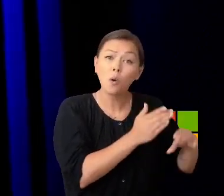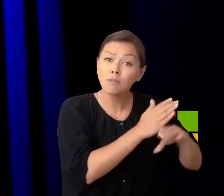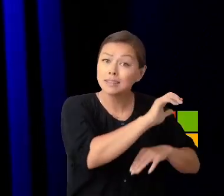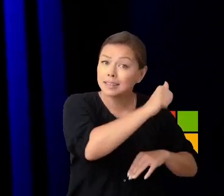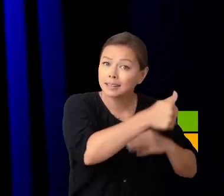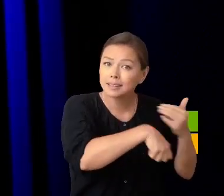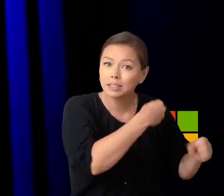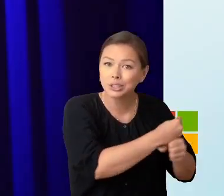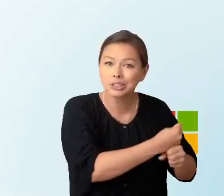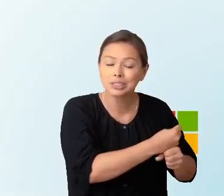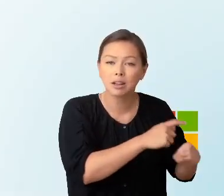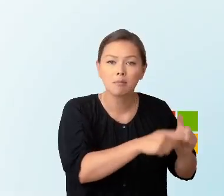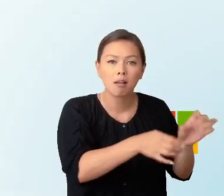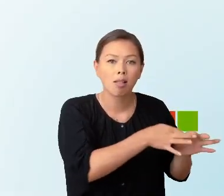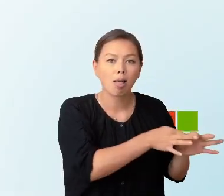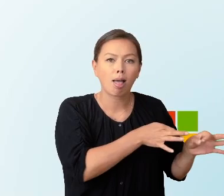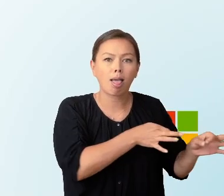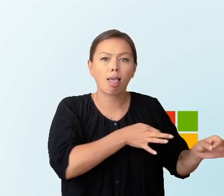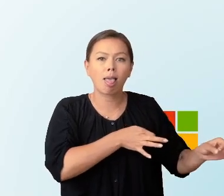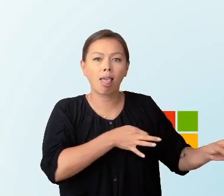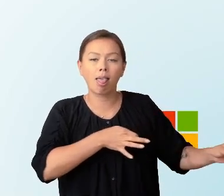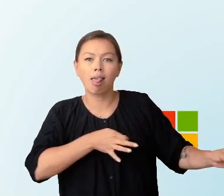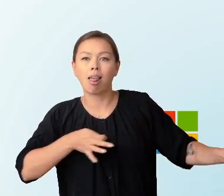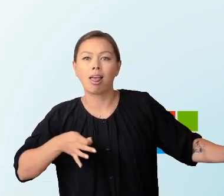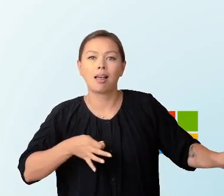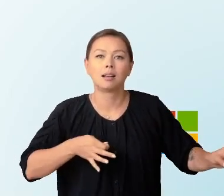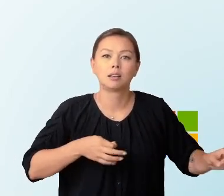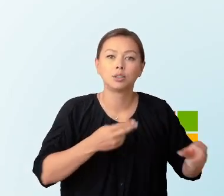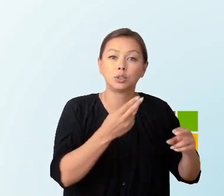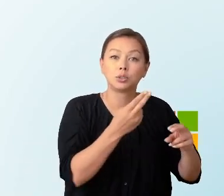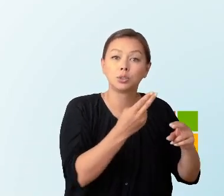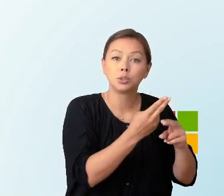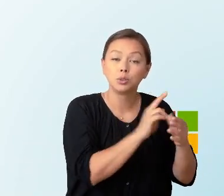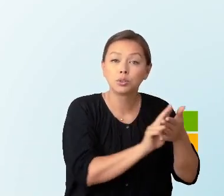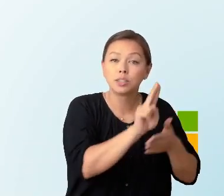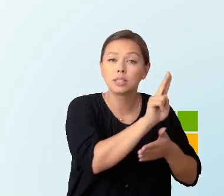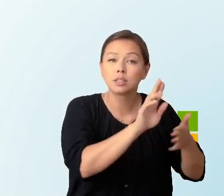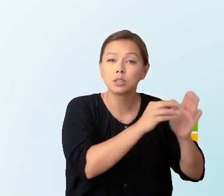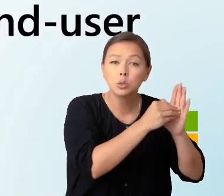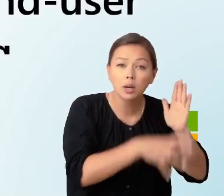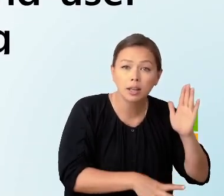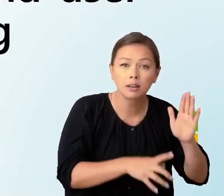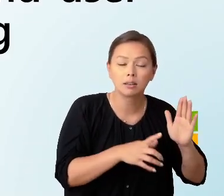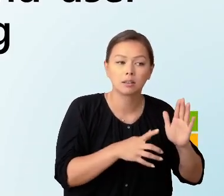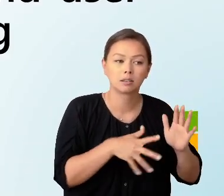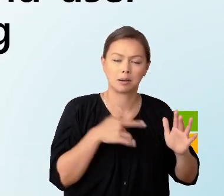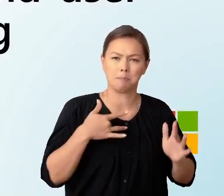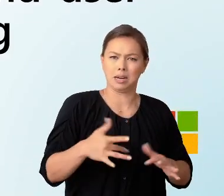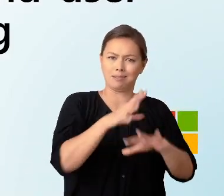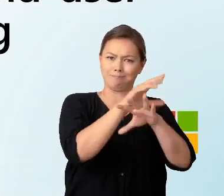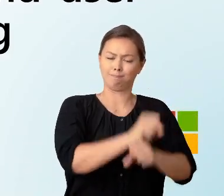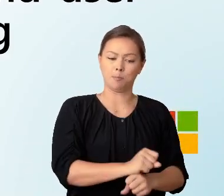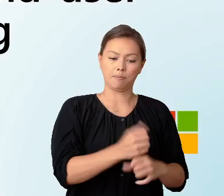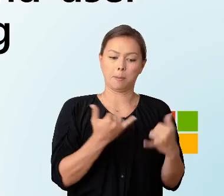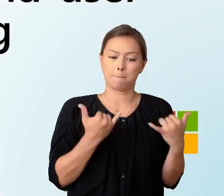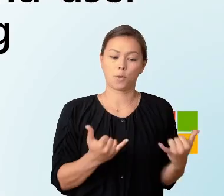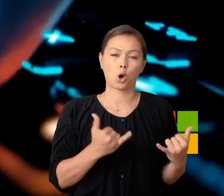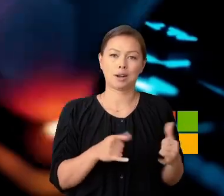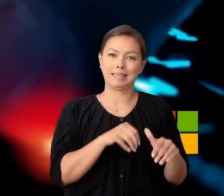for over 10 years, but it eventually couldn't keep up with its user base. University students used to a modern accessible experience.